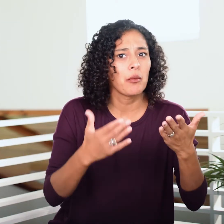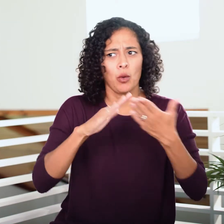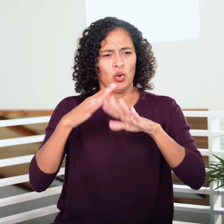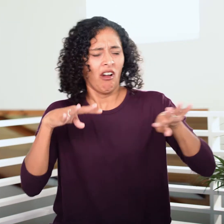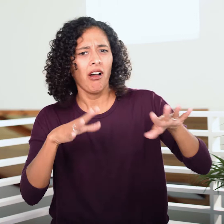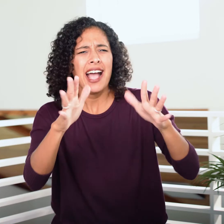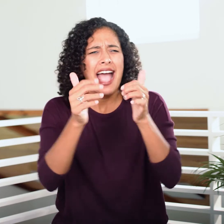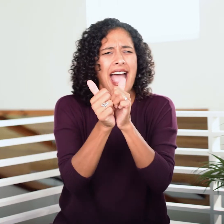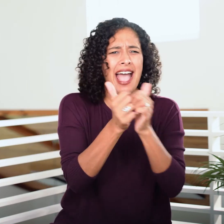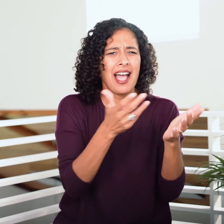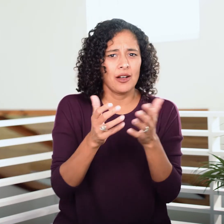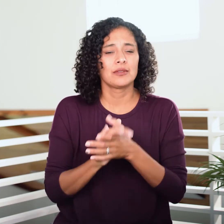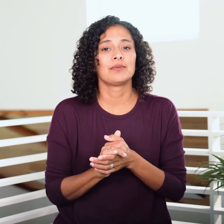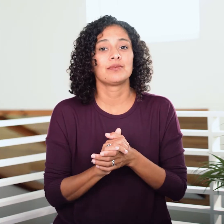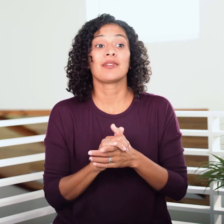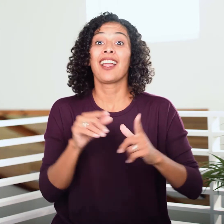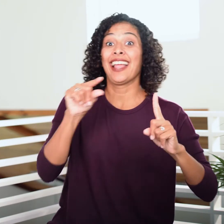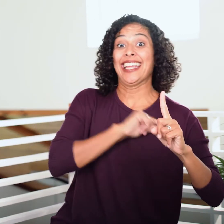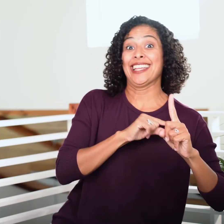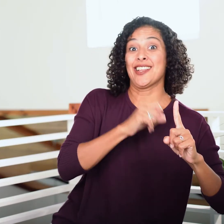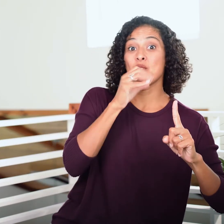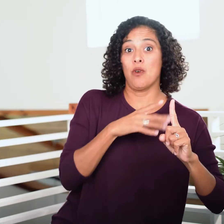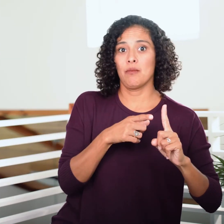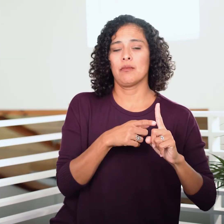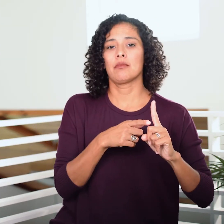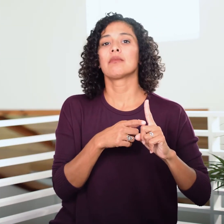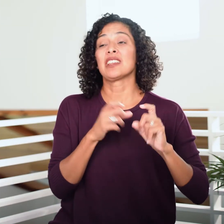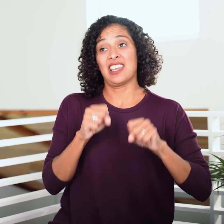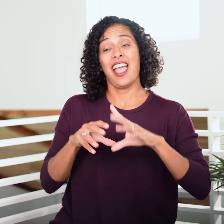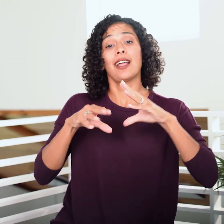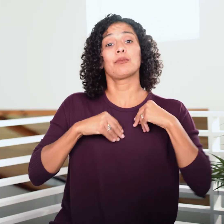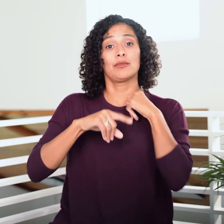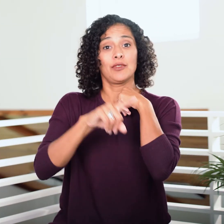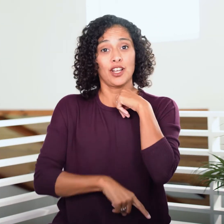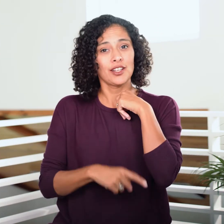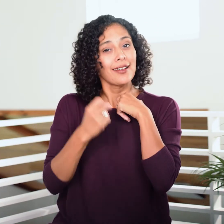from the wrath of her husband and their community. And for the guilty woman, she bears the curse